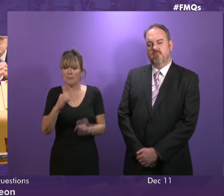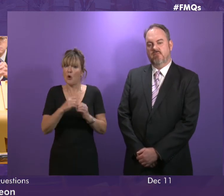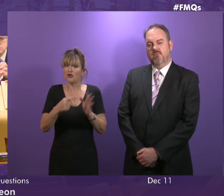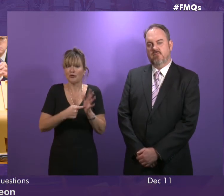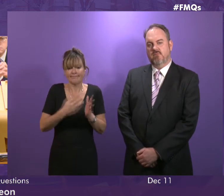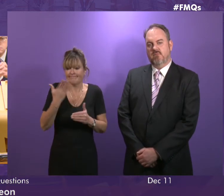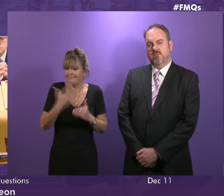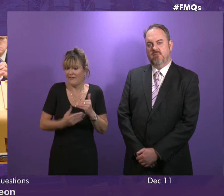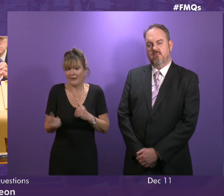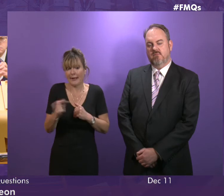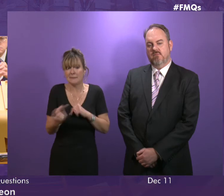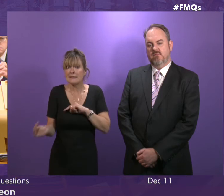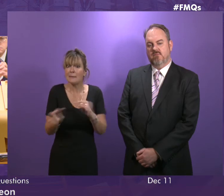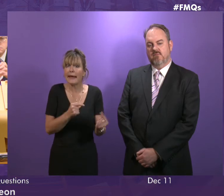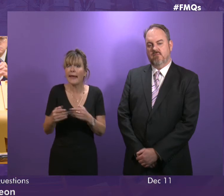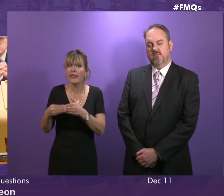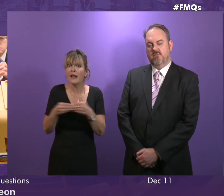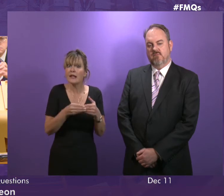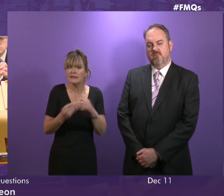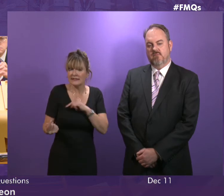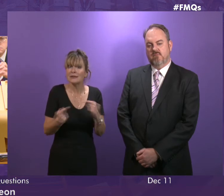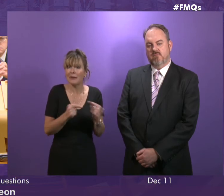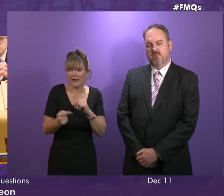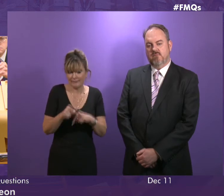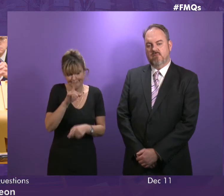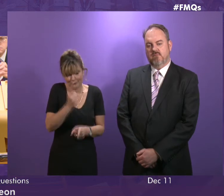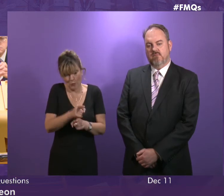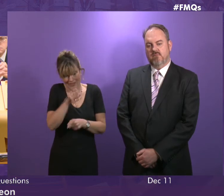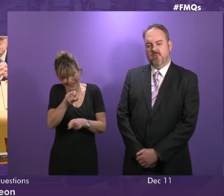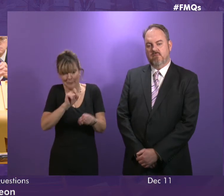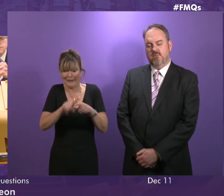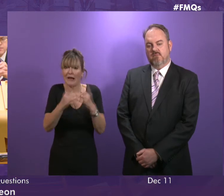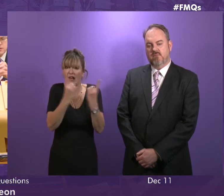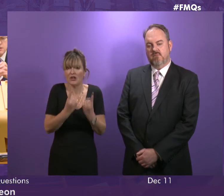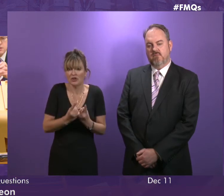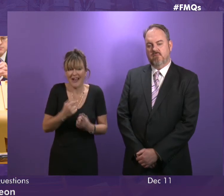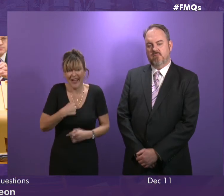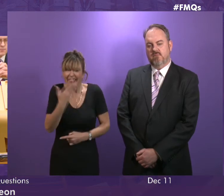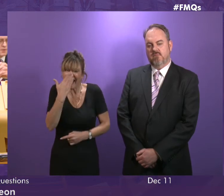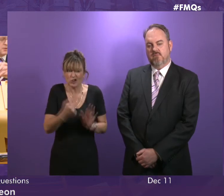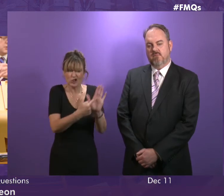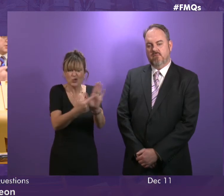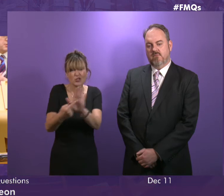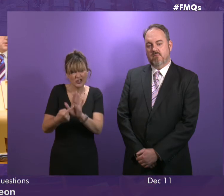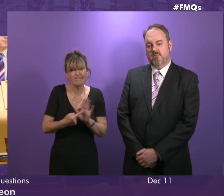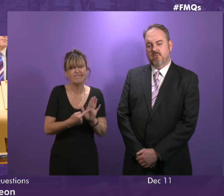did not come to the leaders debate on those issues. That sends a rather poor signal of